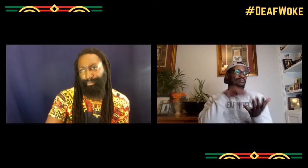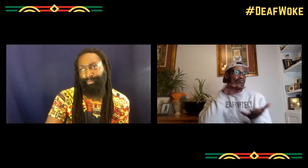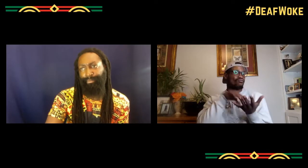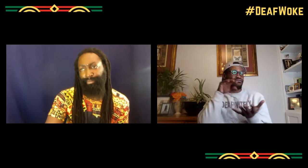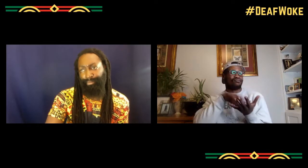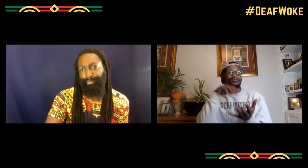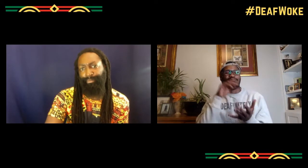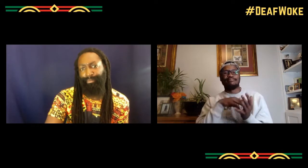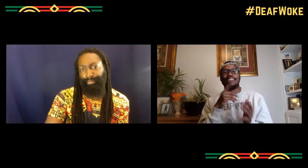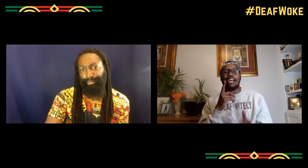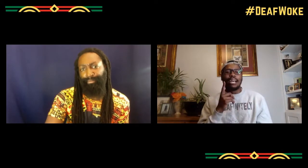towards the deaf community.